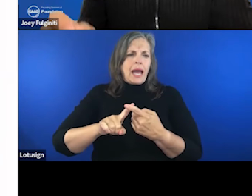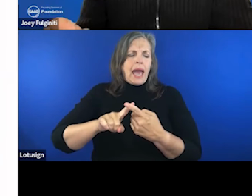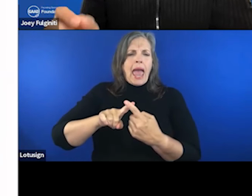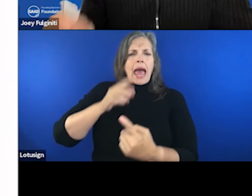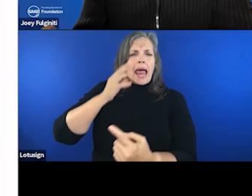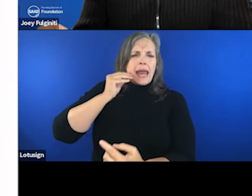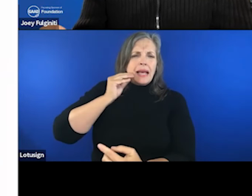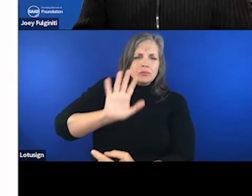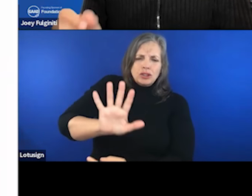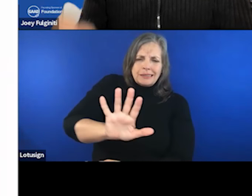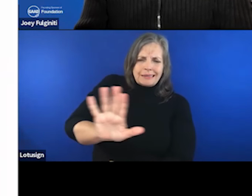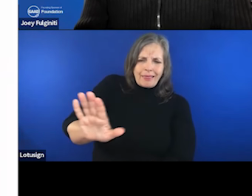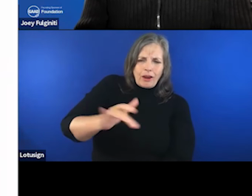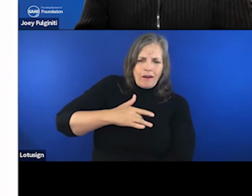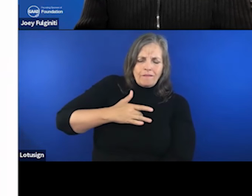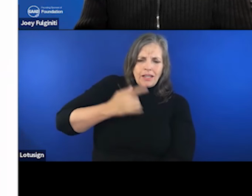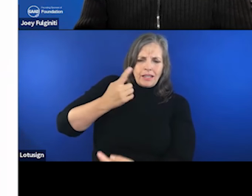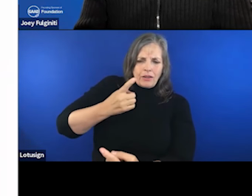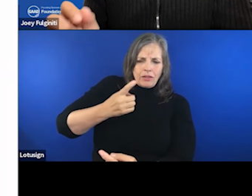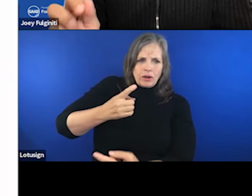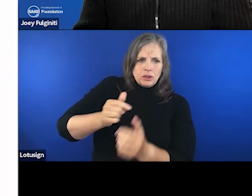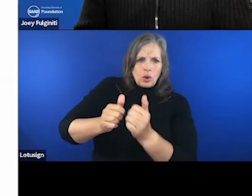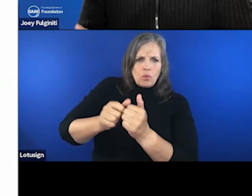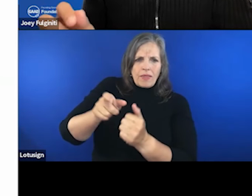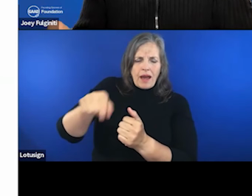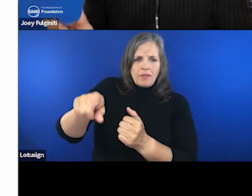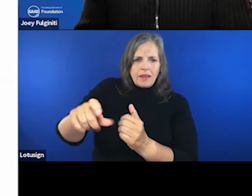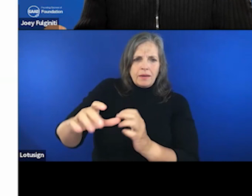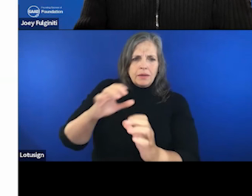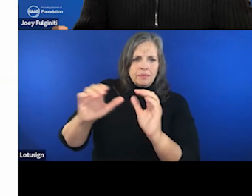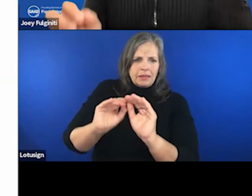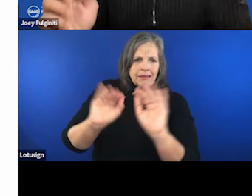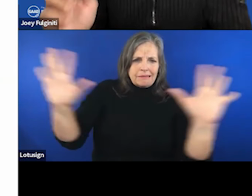feelings or thoughts fully communicated in an objectively explicit manner i can't tell